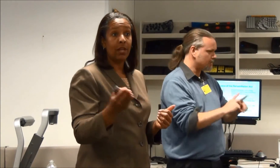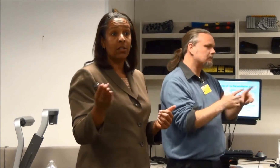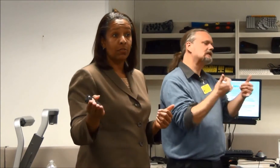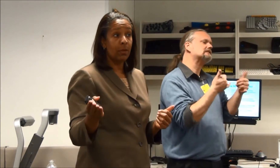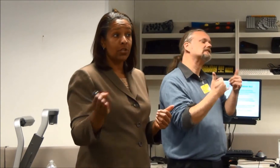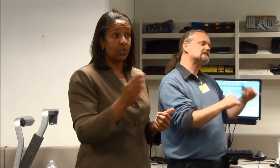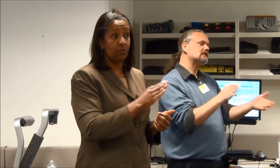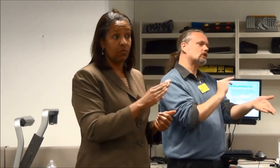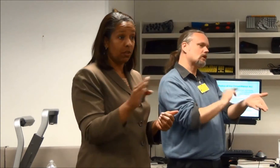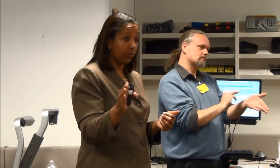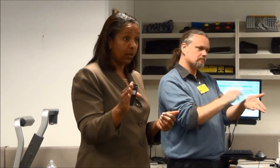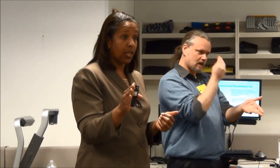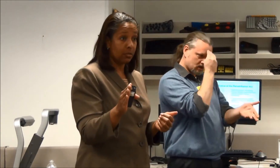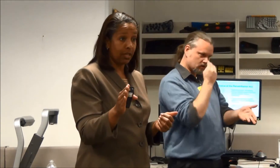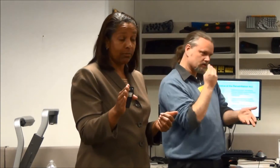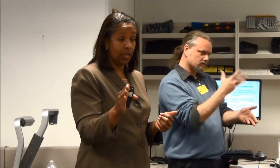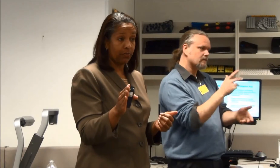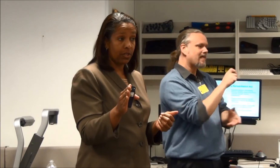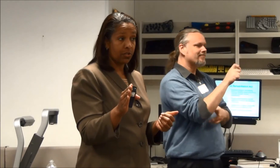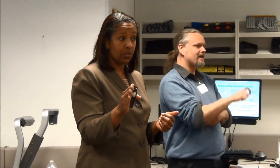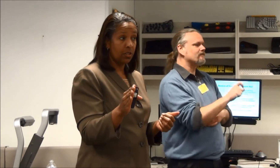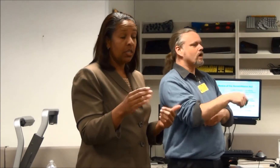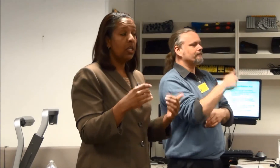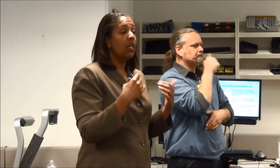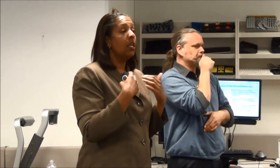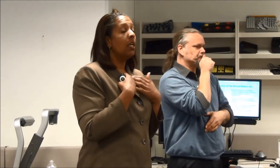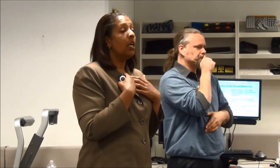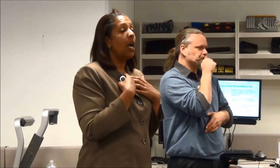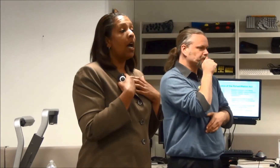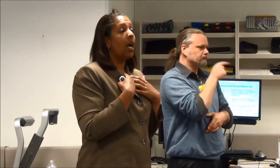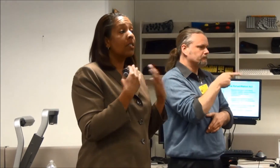medical information, therefore it has to be kept confidential.